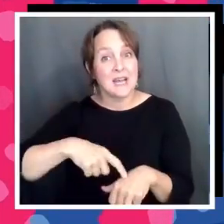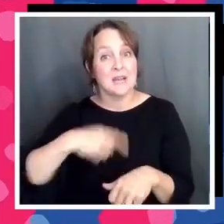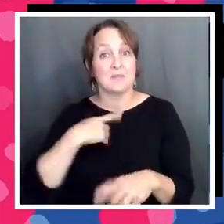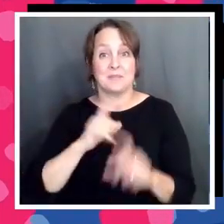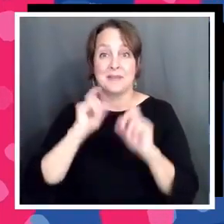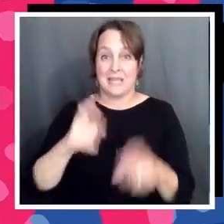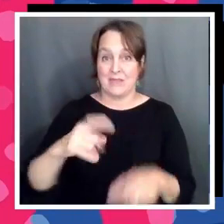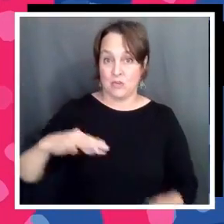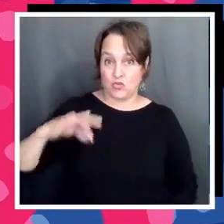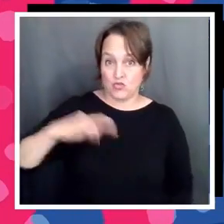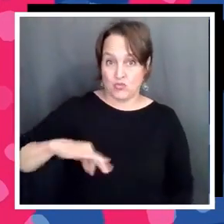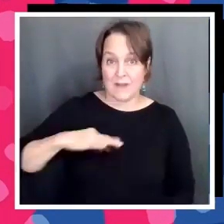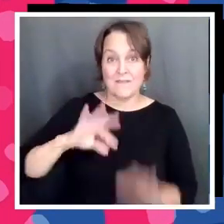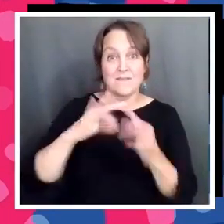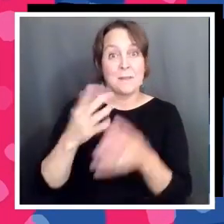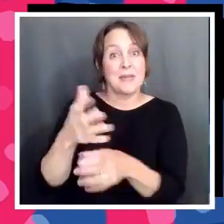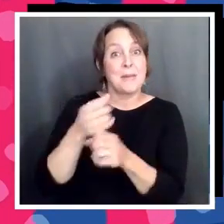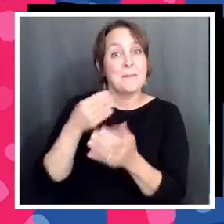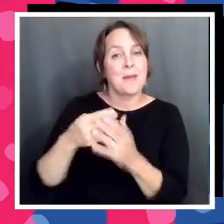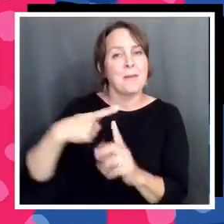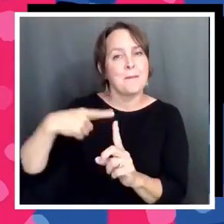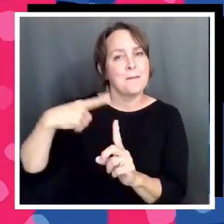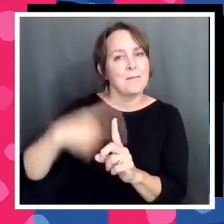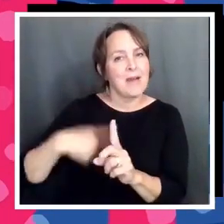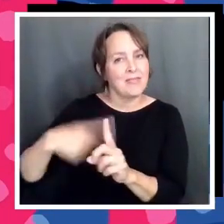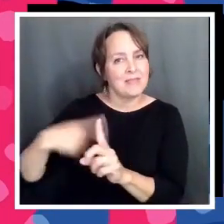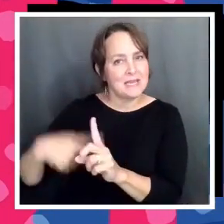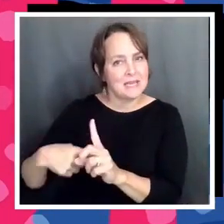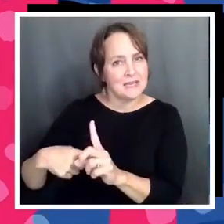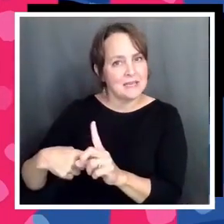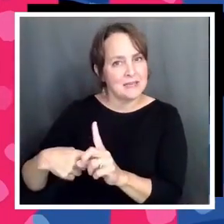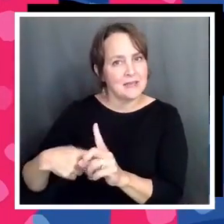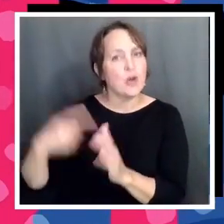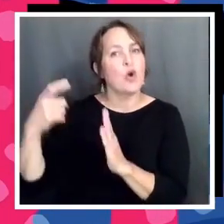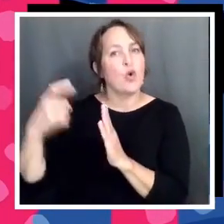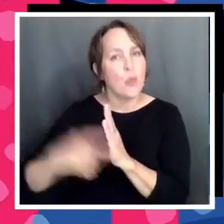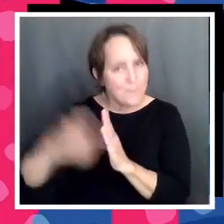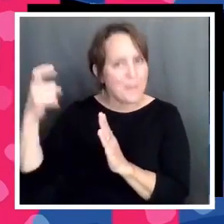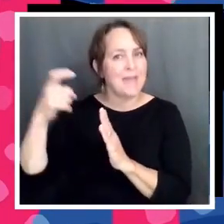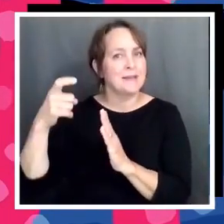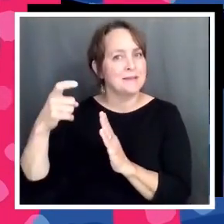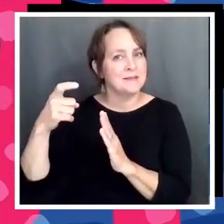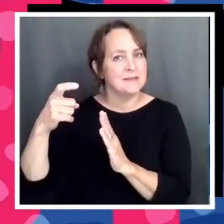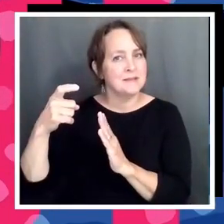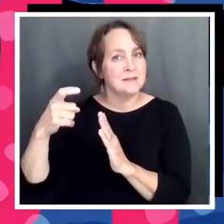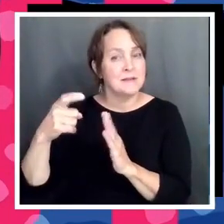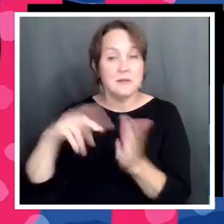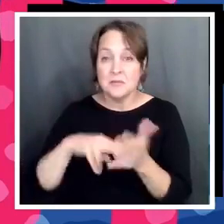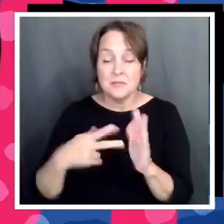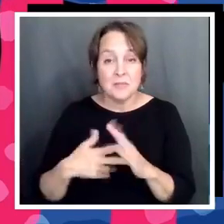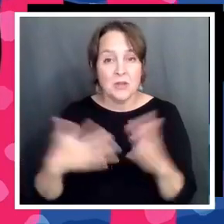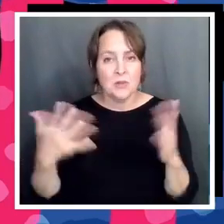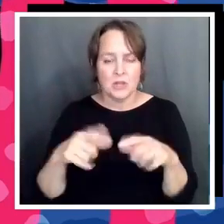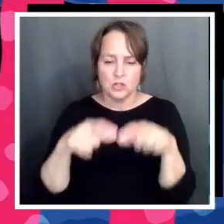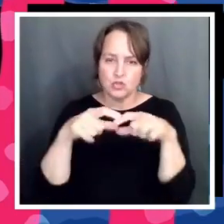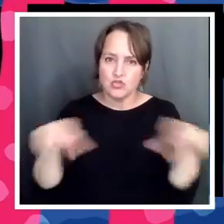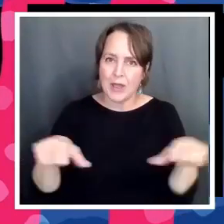FOR THE FIRST TIME EVER,